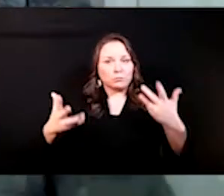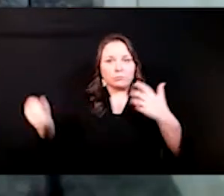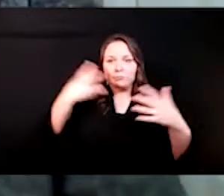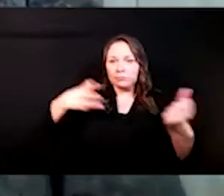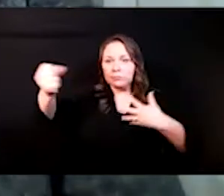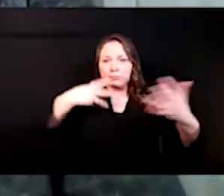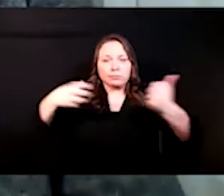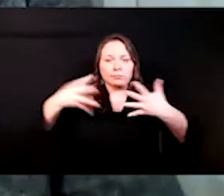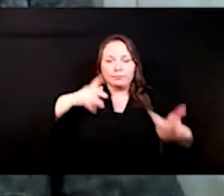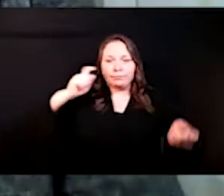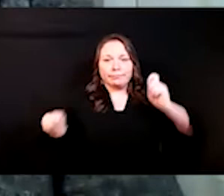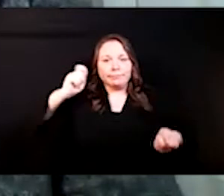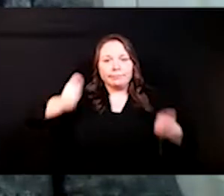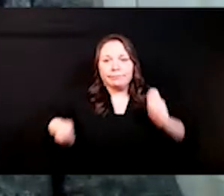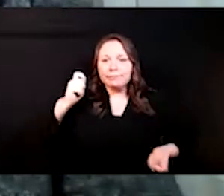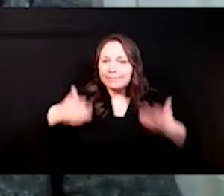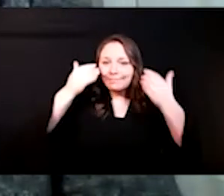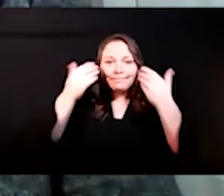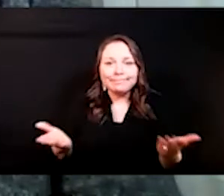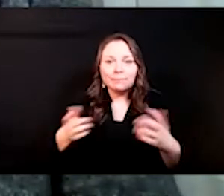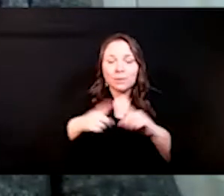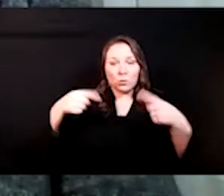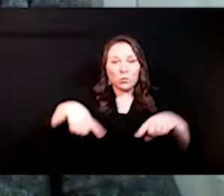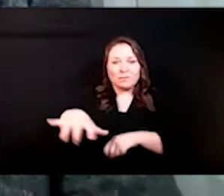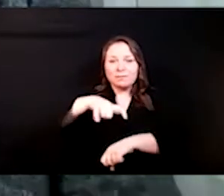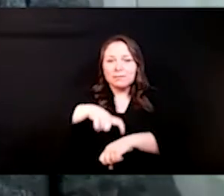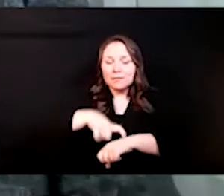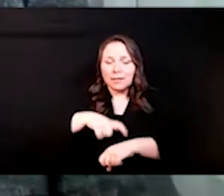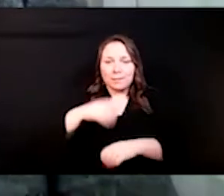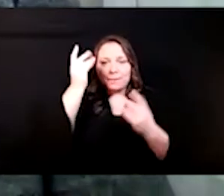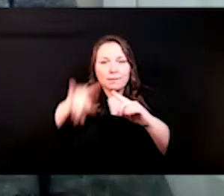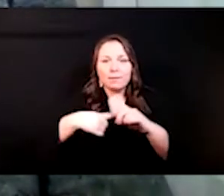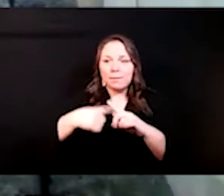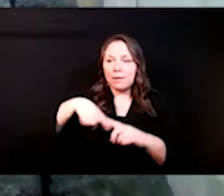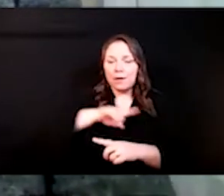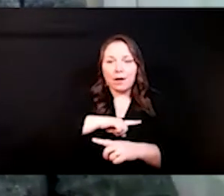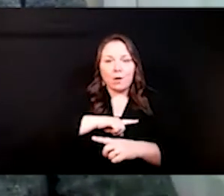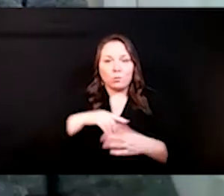WERE GETTING WAS JUST CONSTANTLY FLUCTUATING AND I THINK IN THE MIDST OF THAT THINKING ABOUT, YOU KNOW, OUR